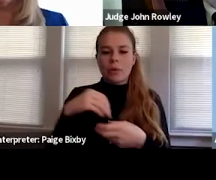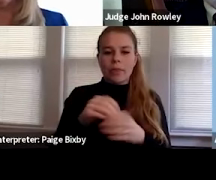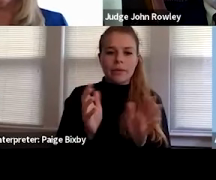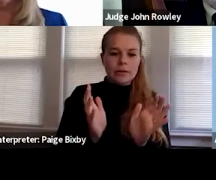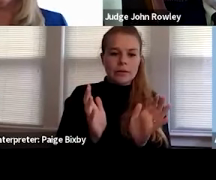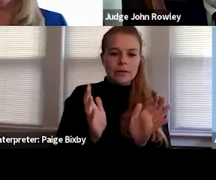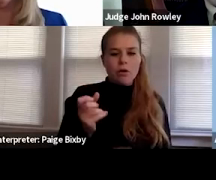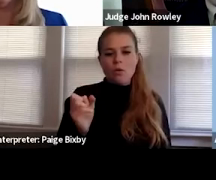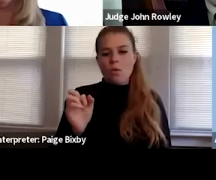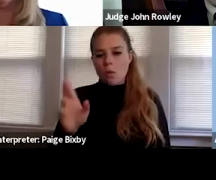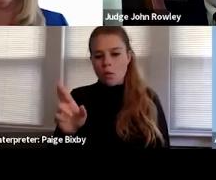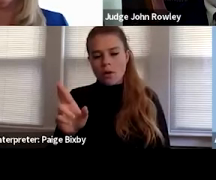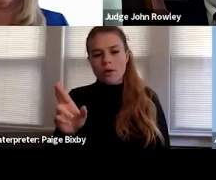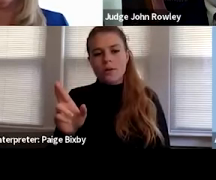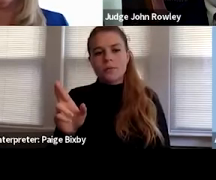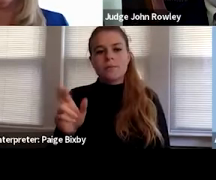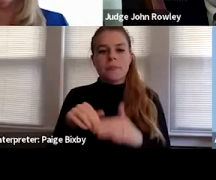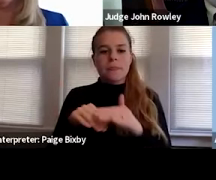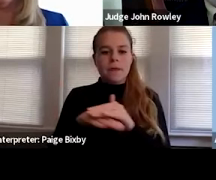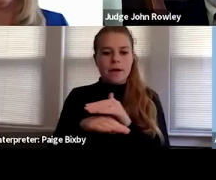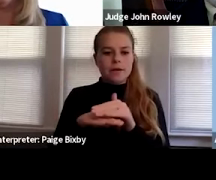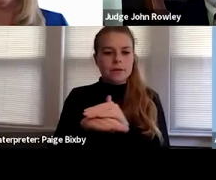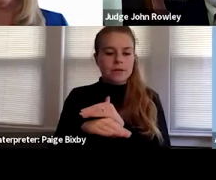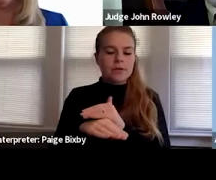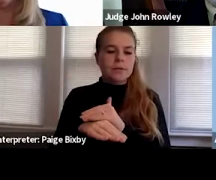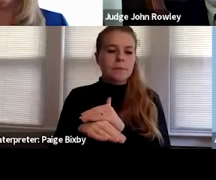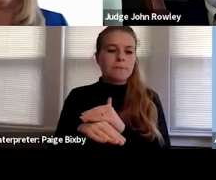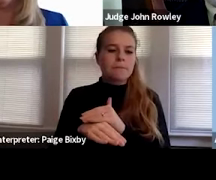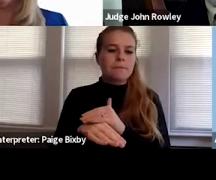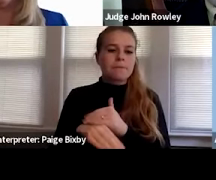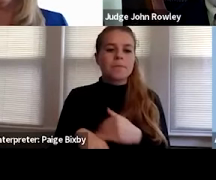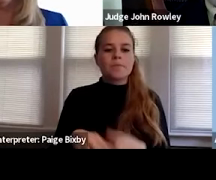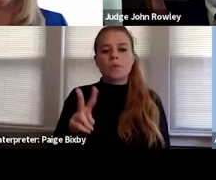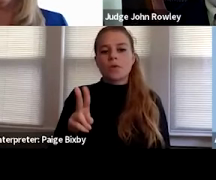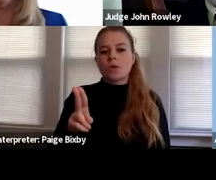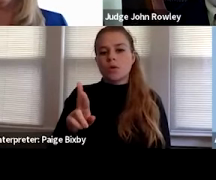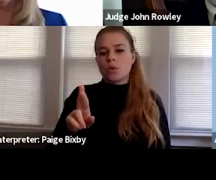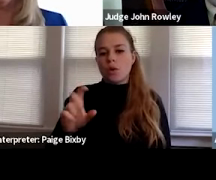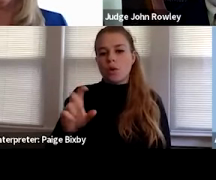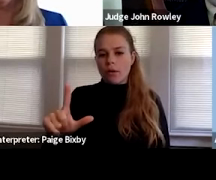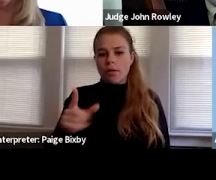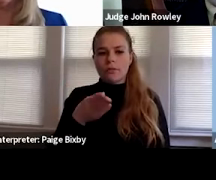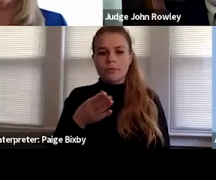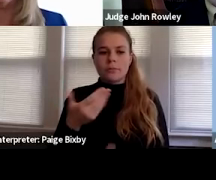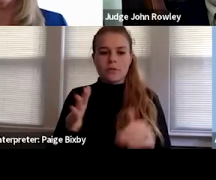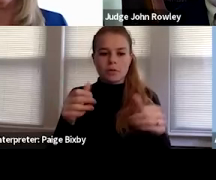or access them via the URLs that are here on your screen.